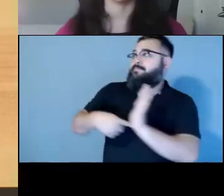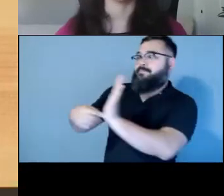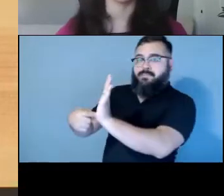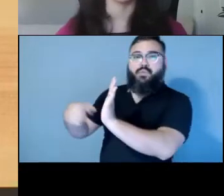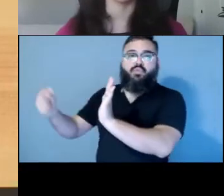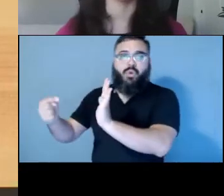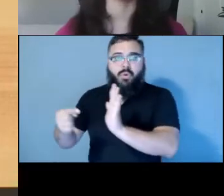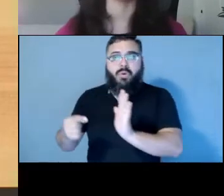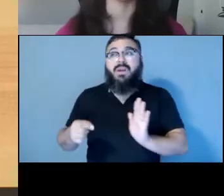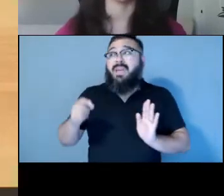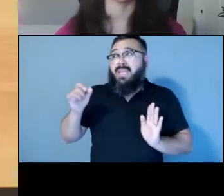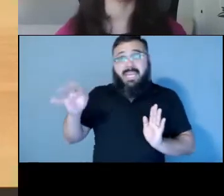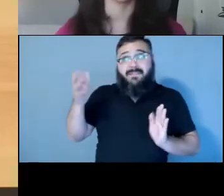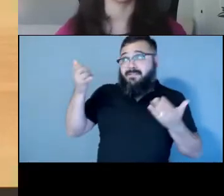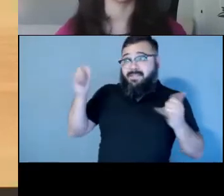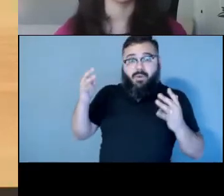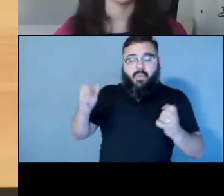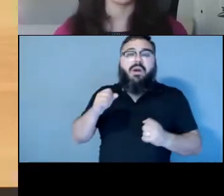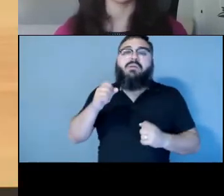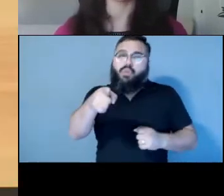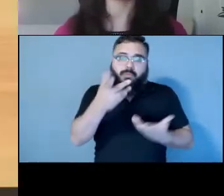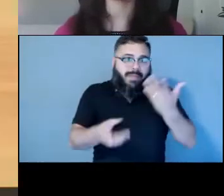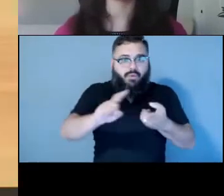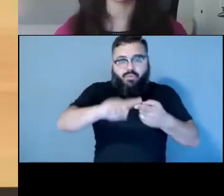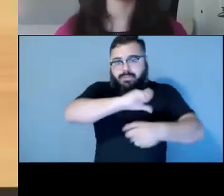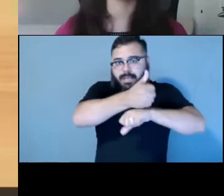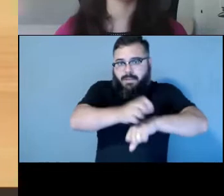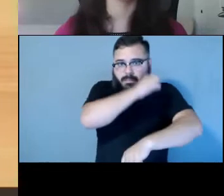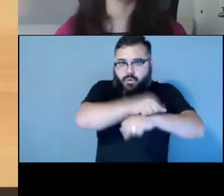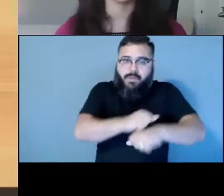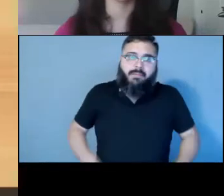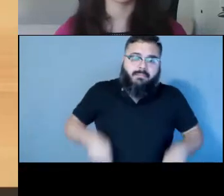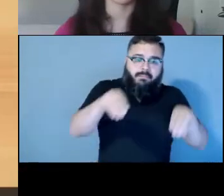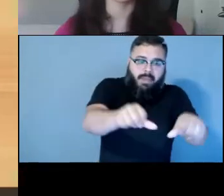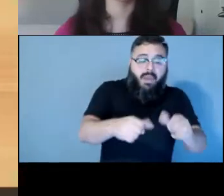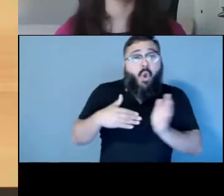and pay for your own appointment to get this medical support. A lot of my clients sometimes can just make the requests